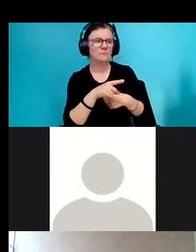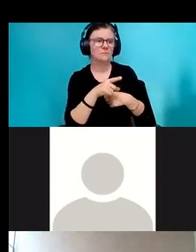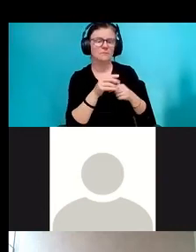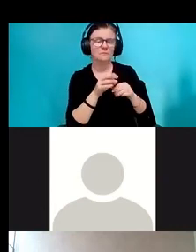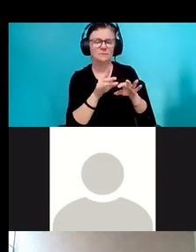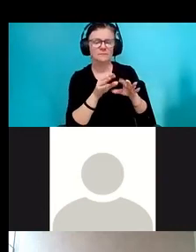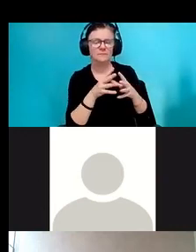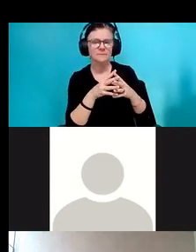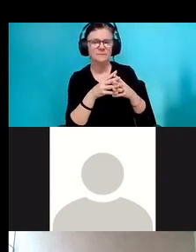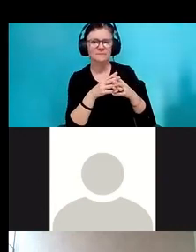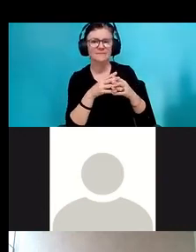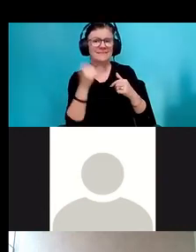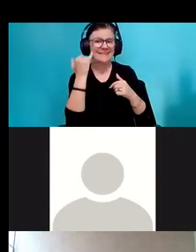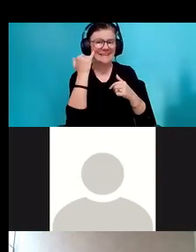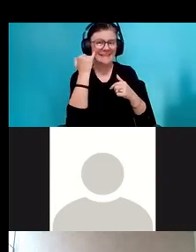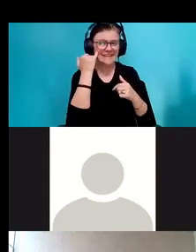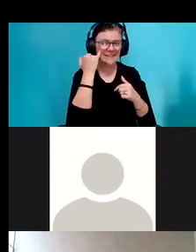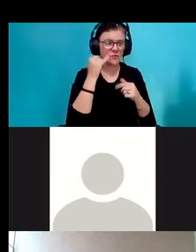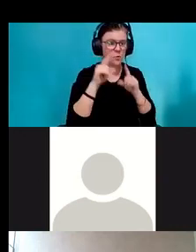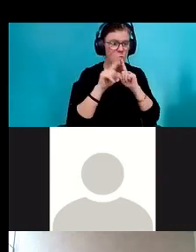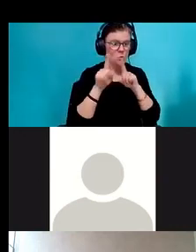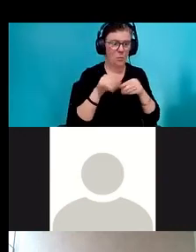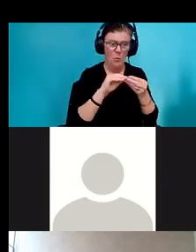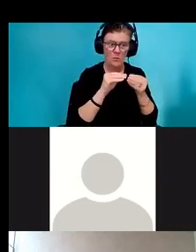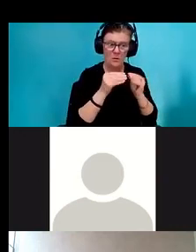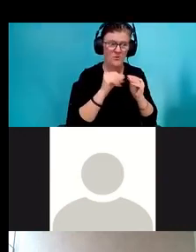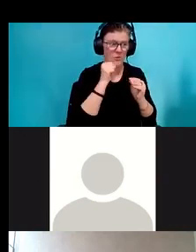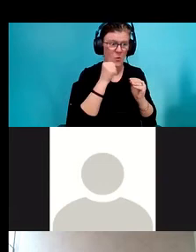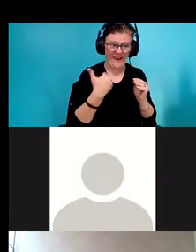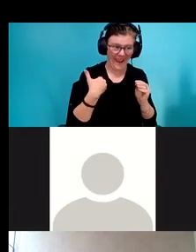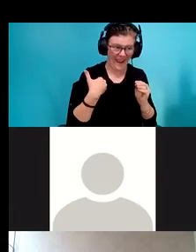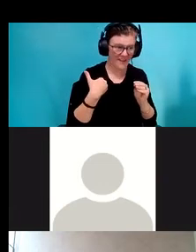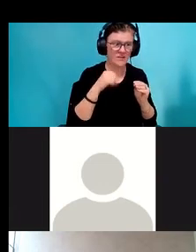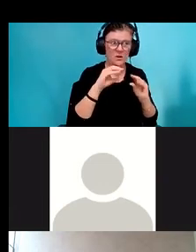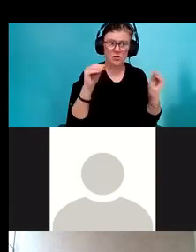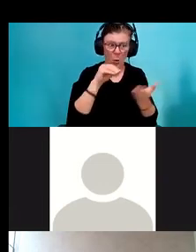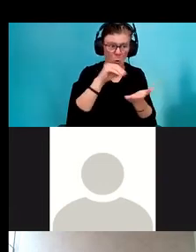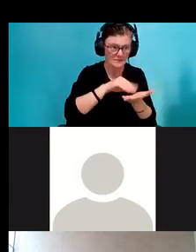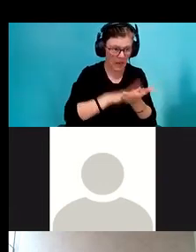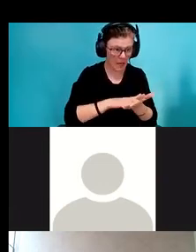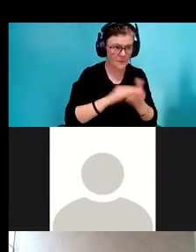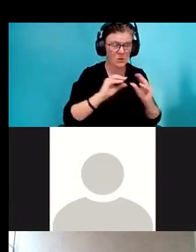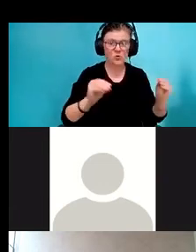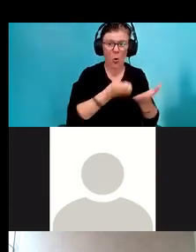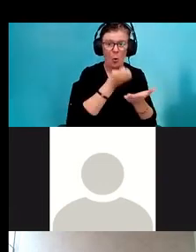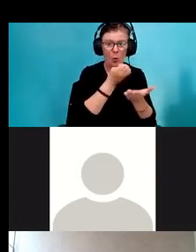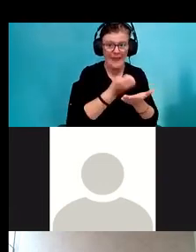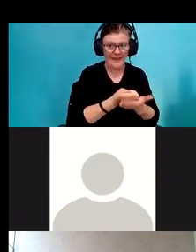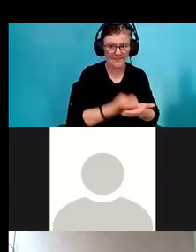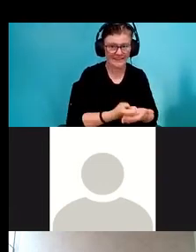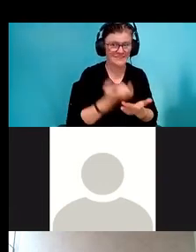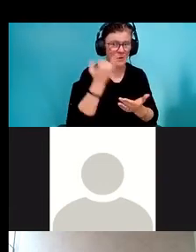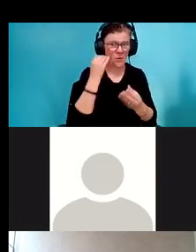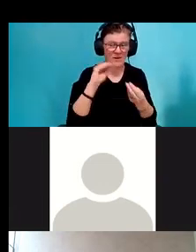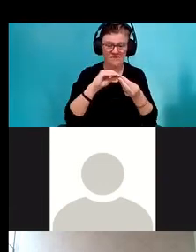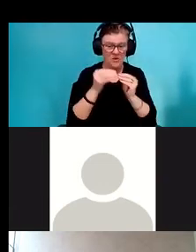If there's any number on the report that you do not have documentation to back up or you're unsure of what the exact number is,